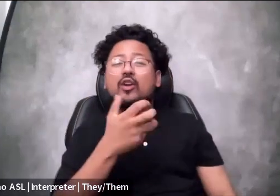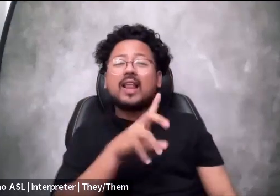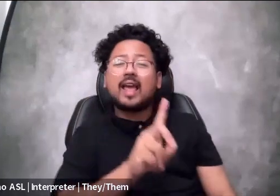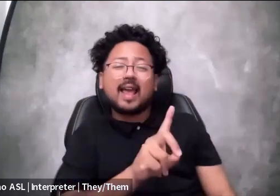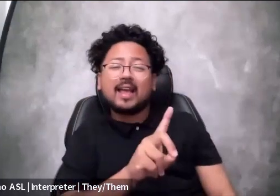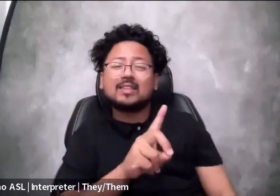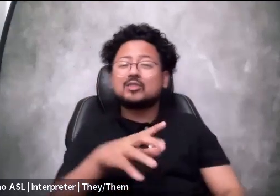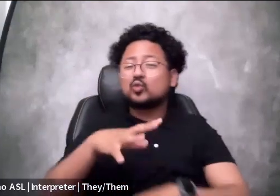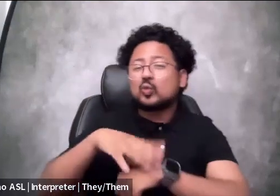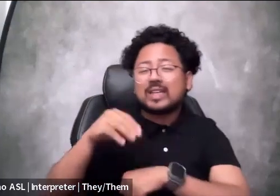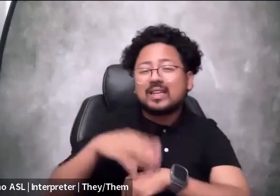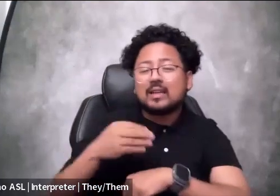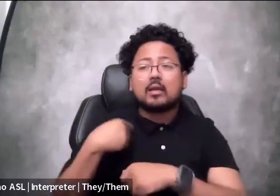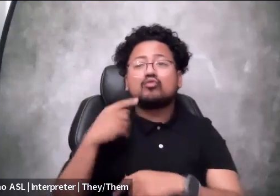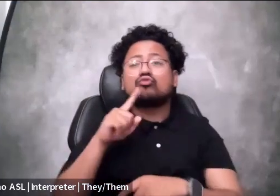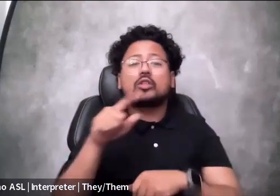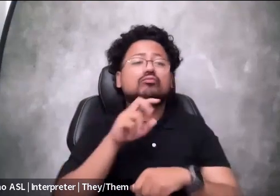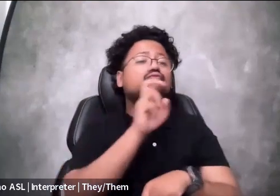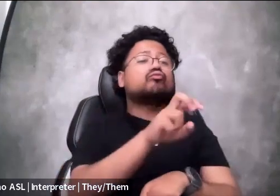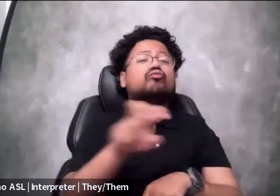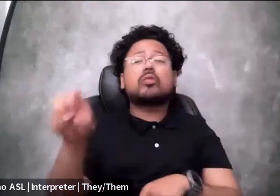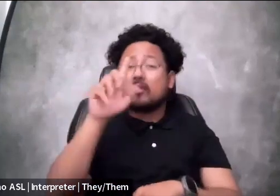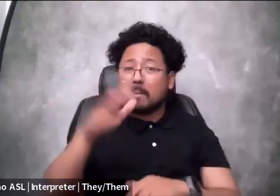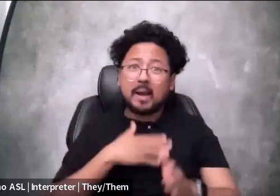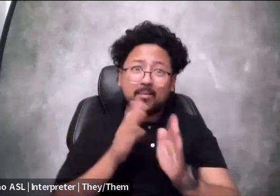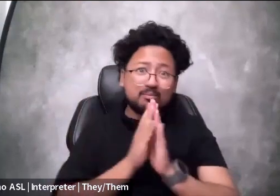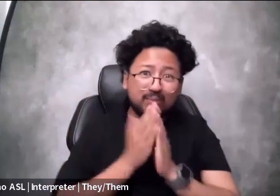for the book and it's kind of